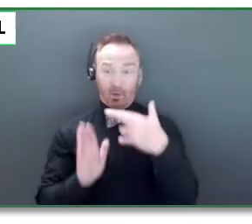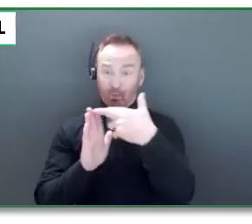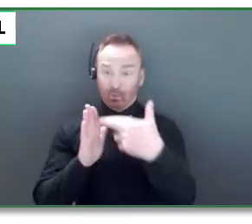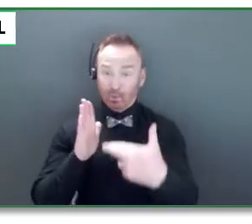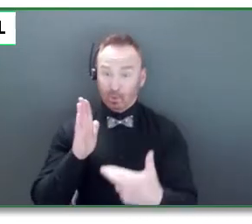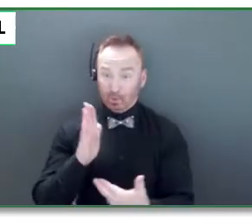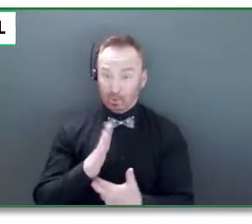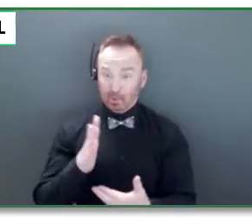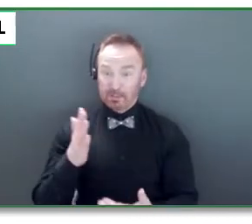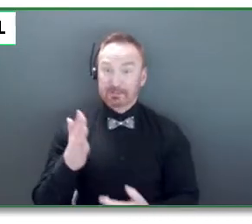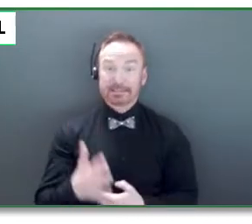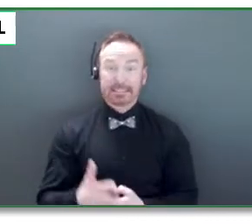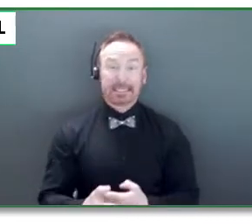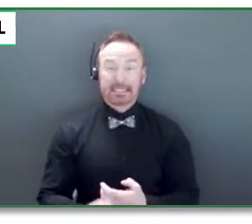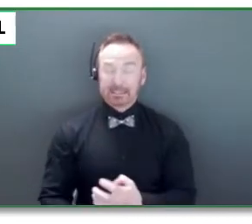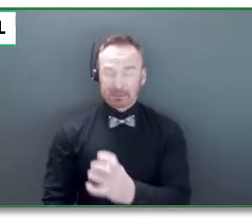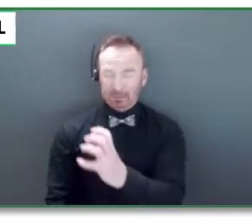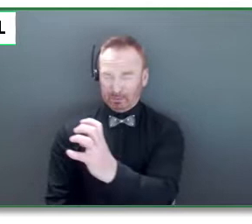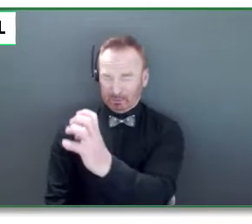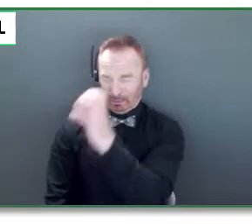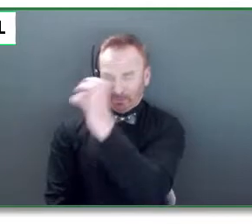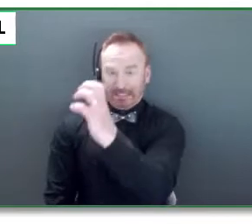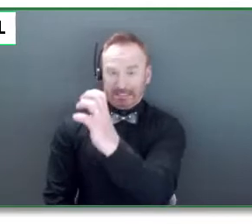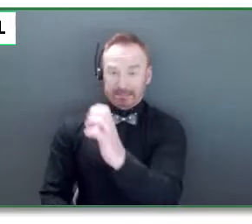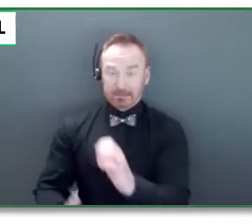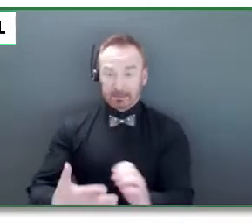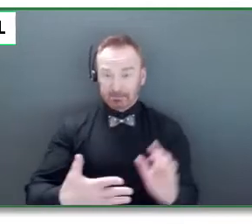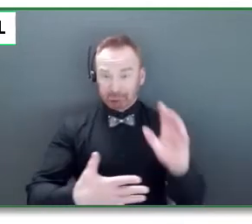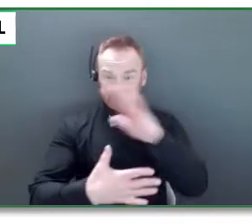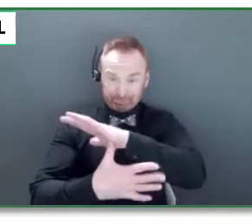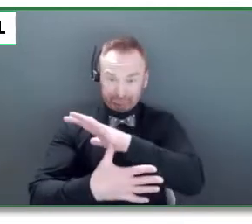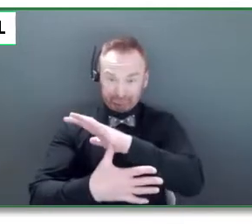um defining more